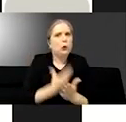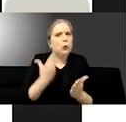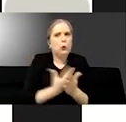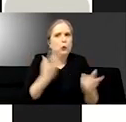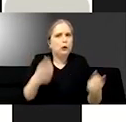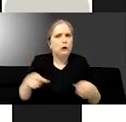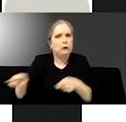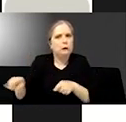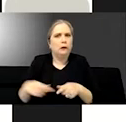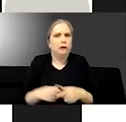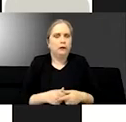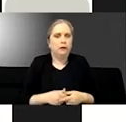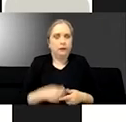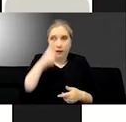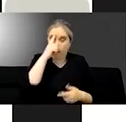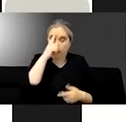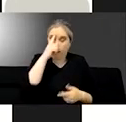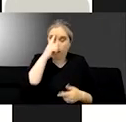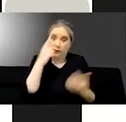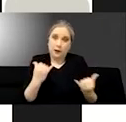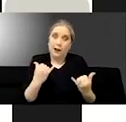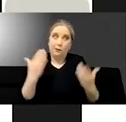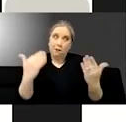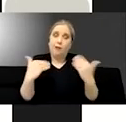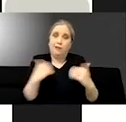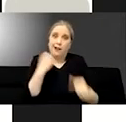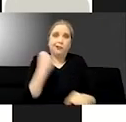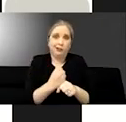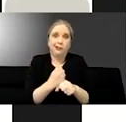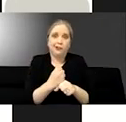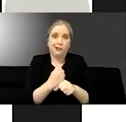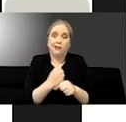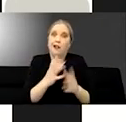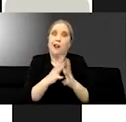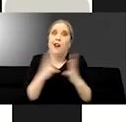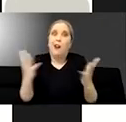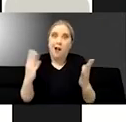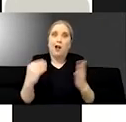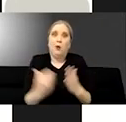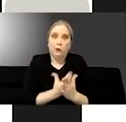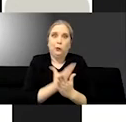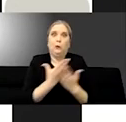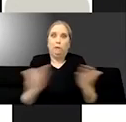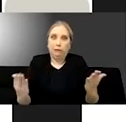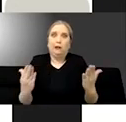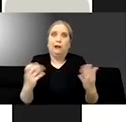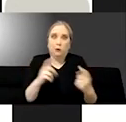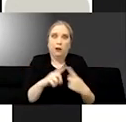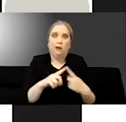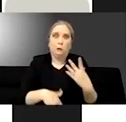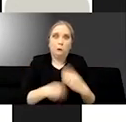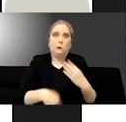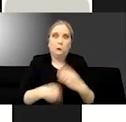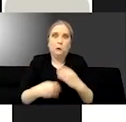Look at the suicide rate amongst young people. I mean, those people are all disabled individuals. People who have mental health issues that are not getting the support that they need.